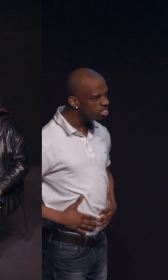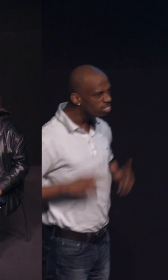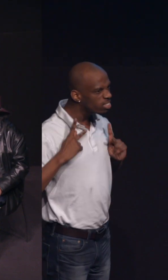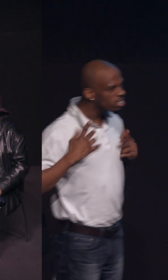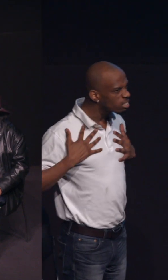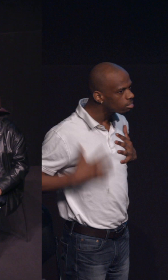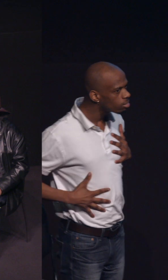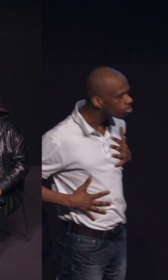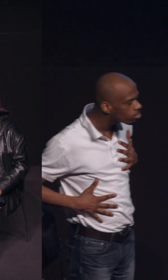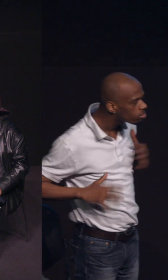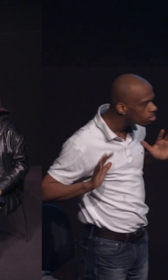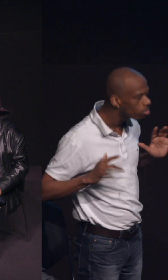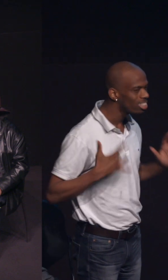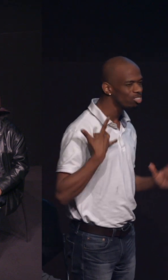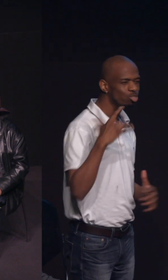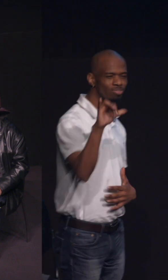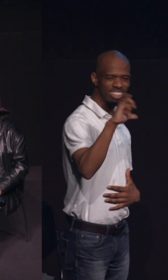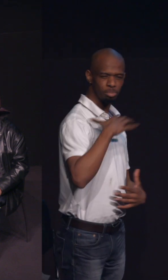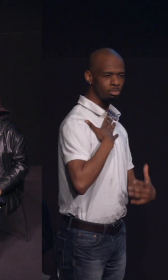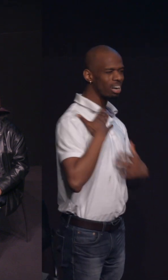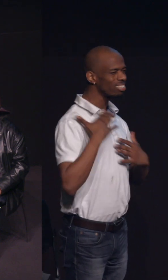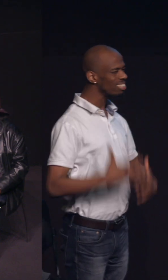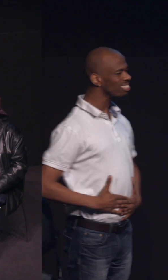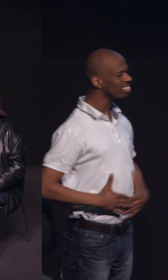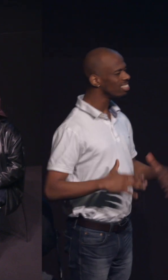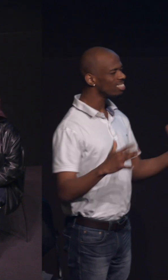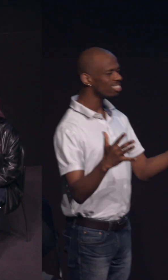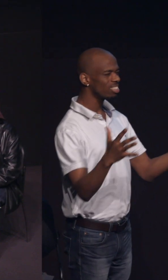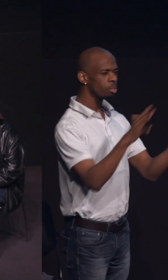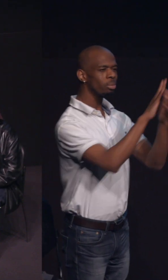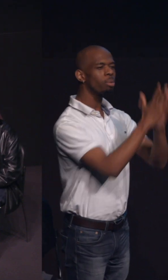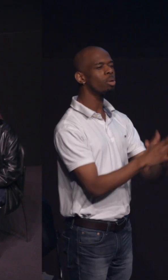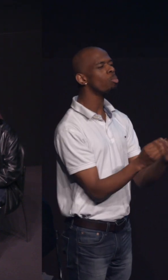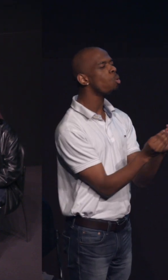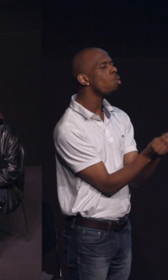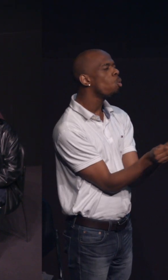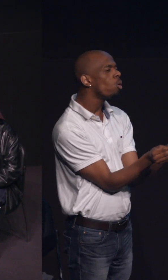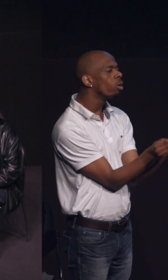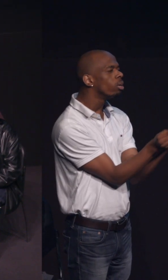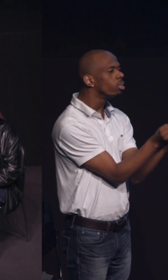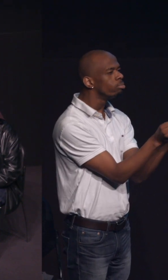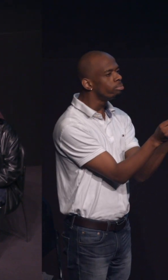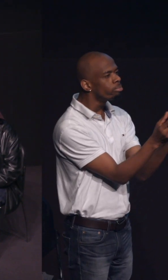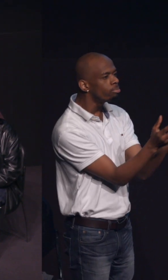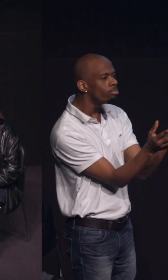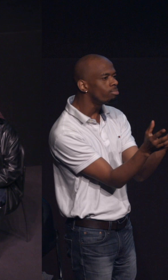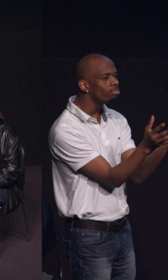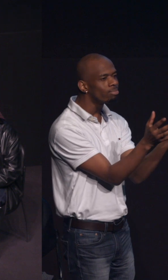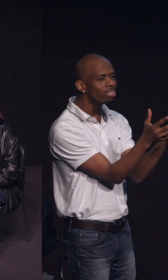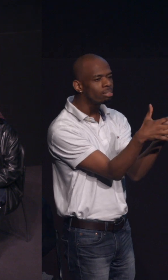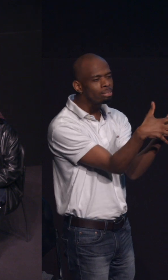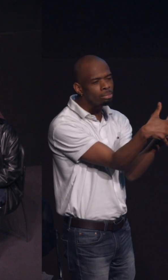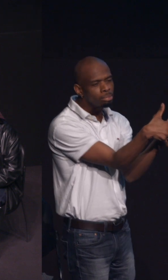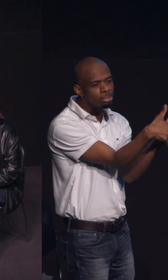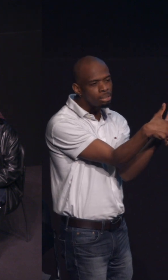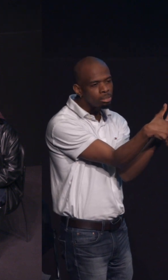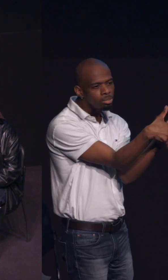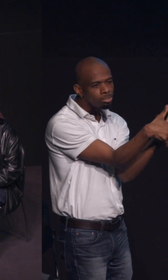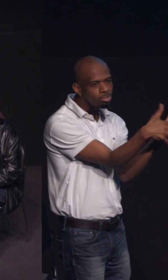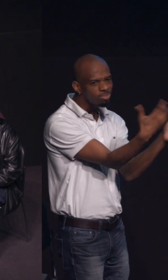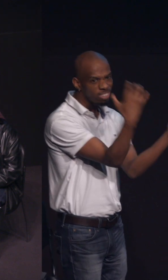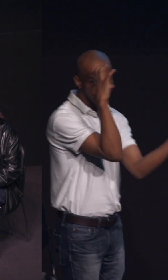you know, my body getting more, I don't know, fragile, I guess.